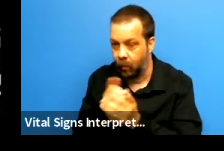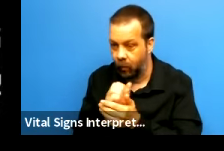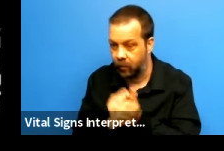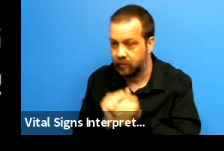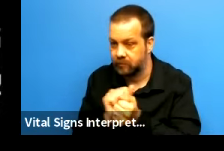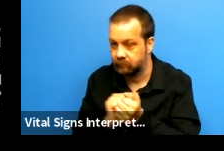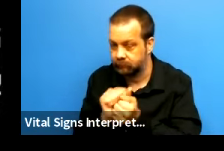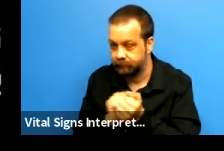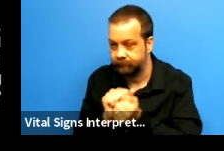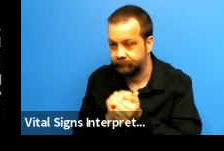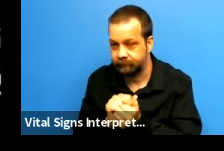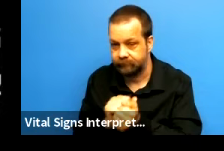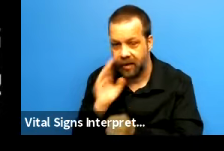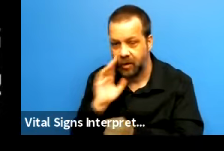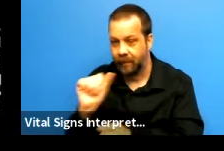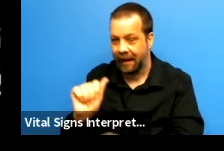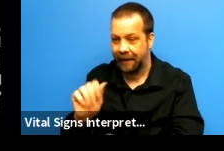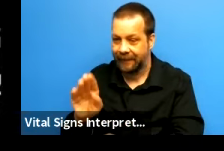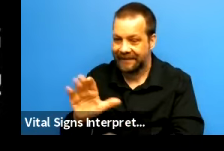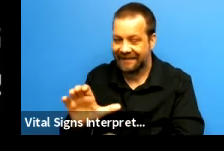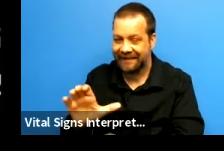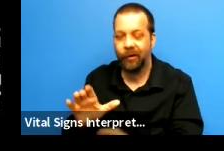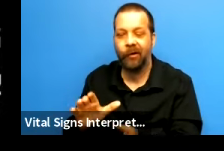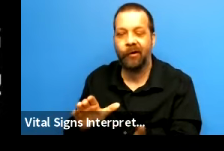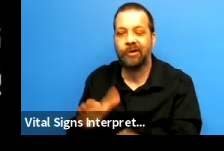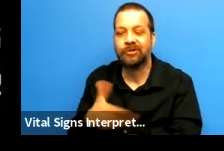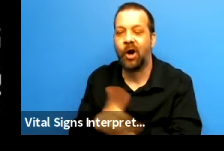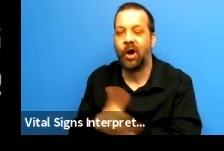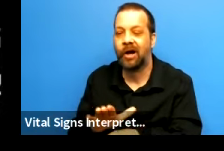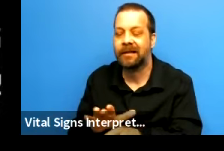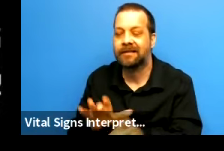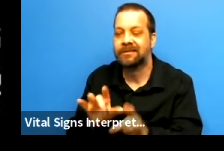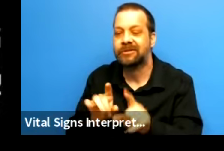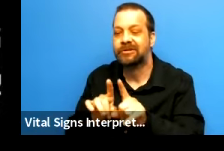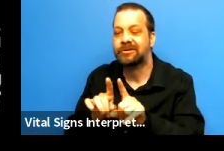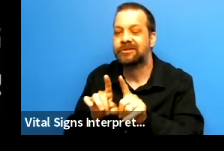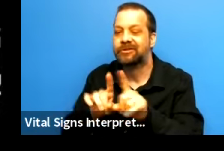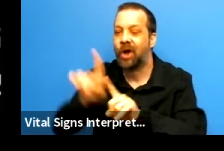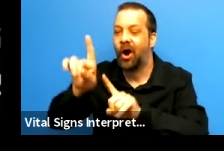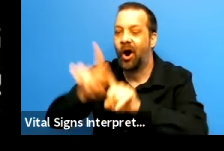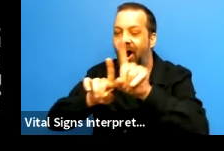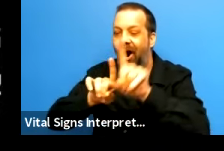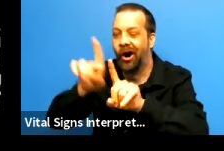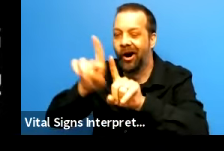I know my ABC's and Twinkle Twinkle Little Star very well now because that's what I sing to make sure